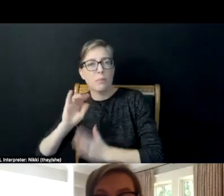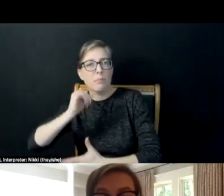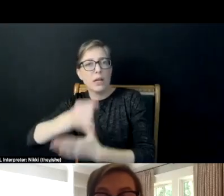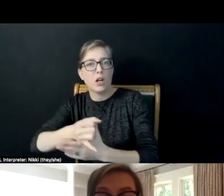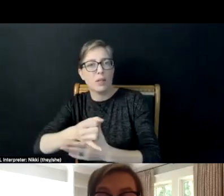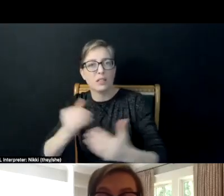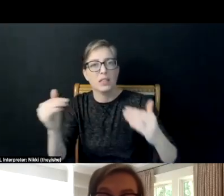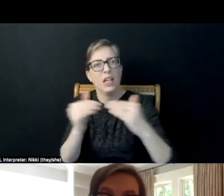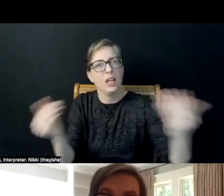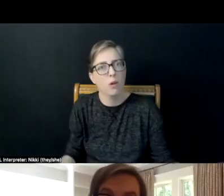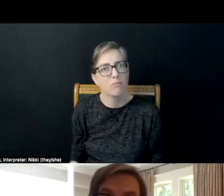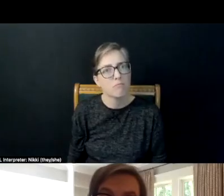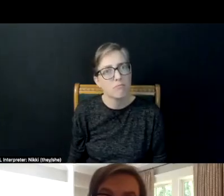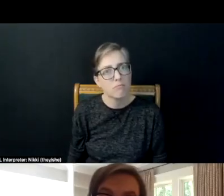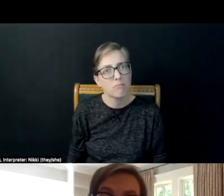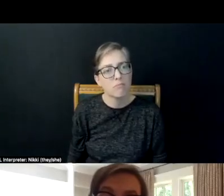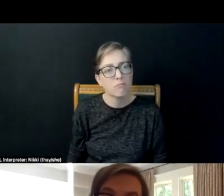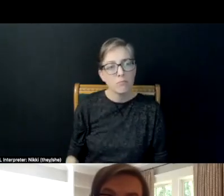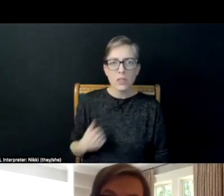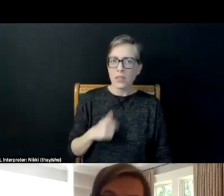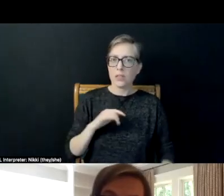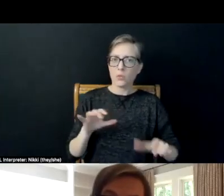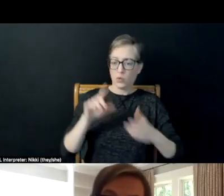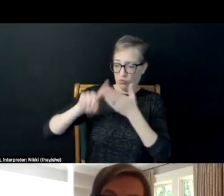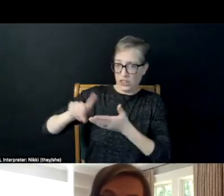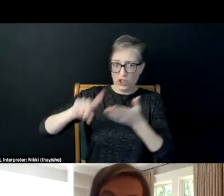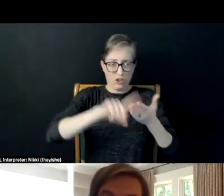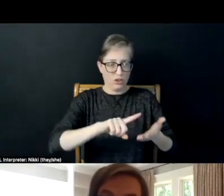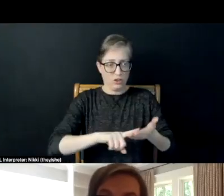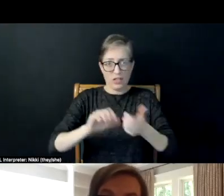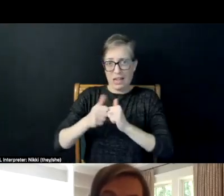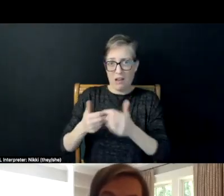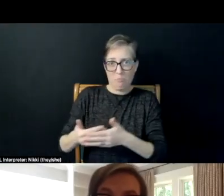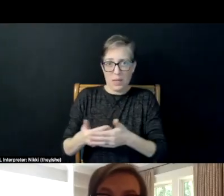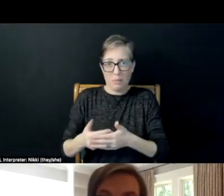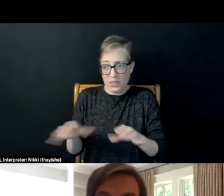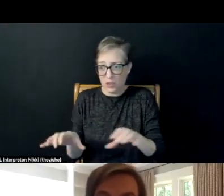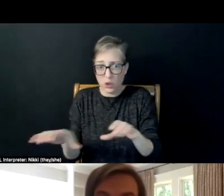we will look at how babies do and we'll bundle the two outcomes together to get statistical power.